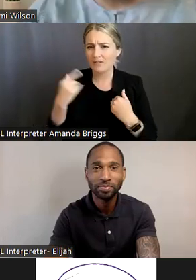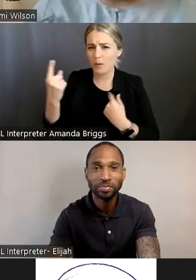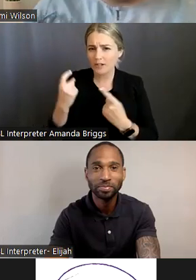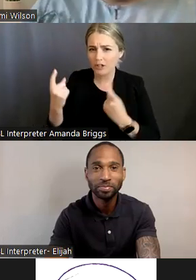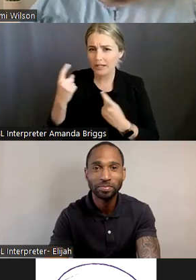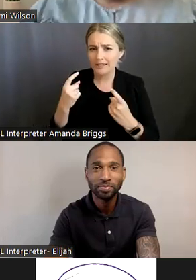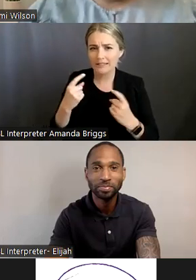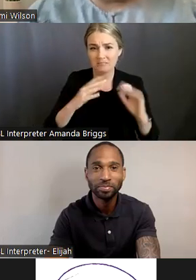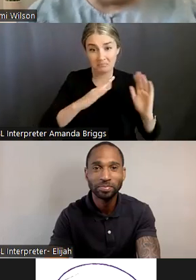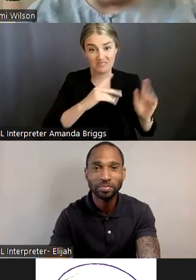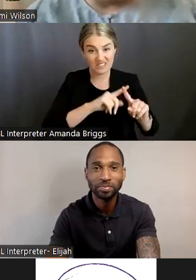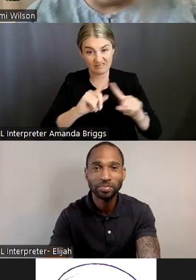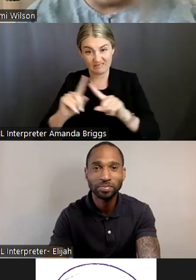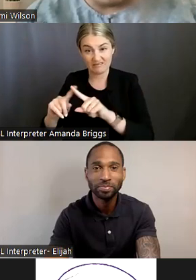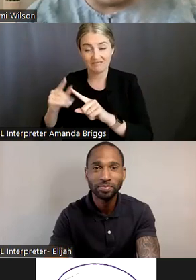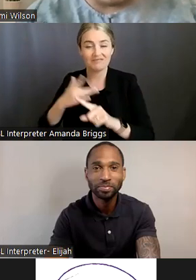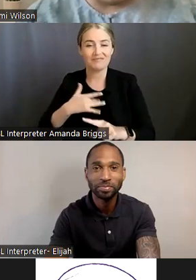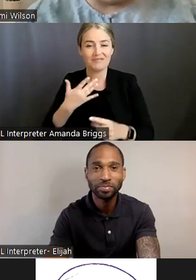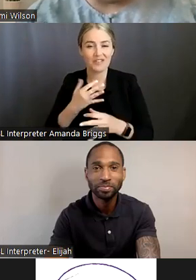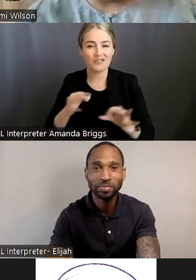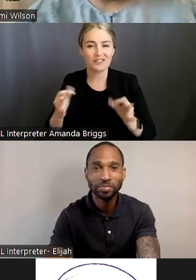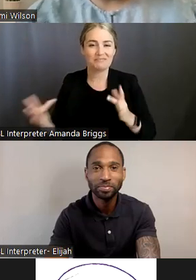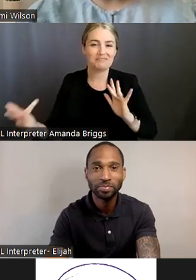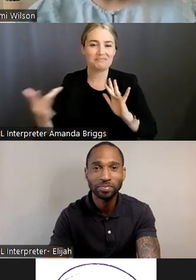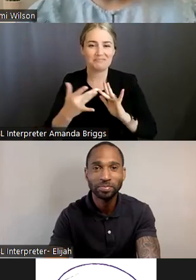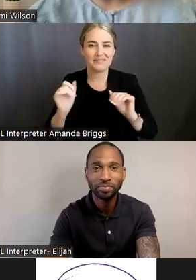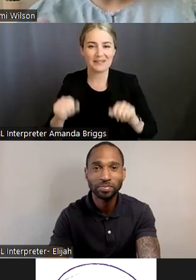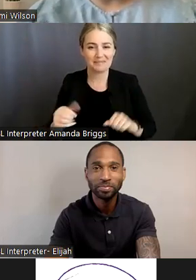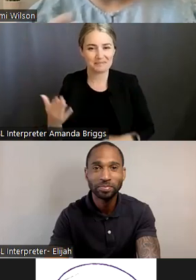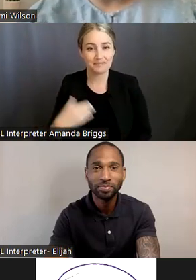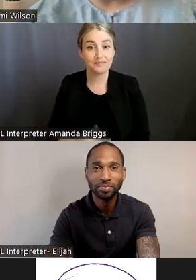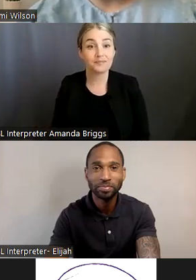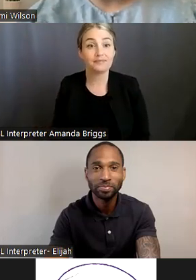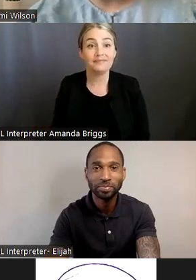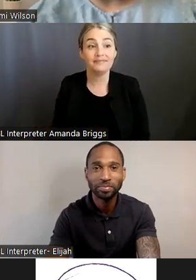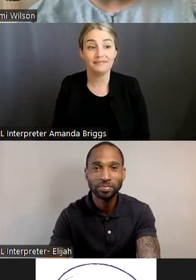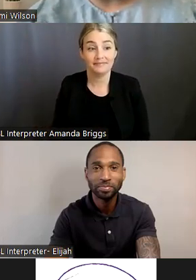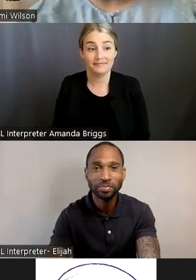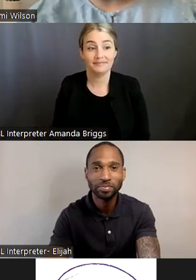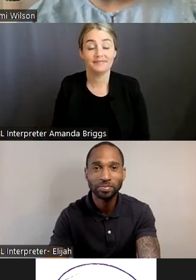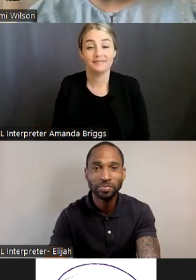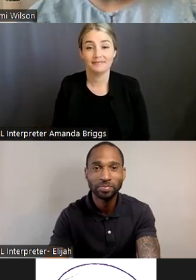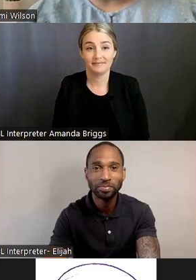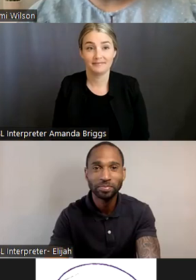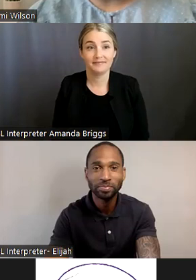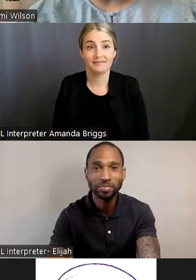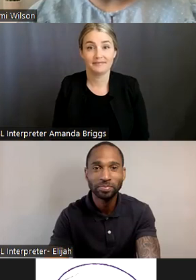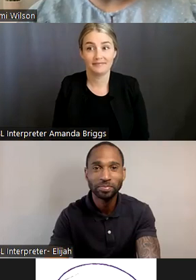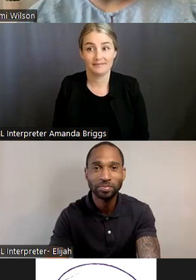Next, please. And I think it's just my picture